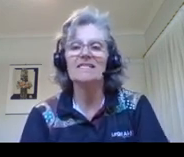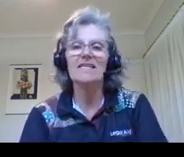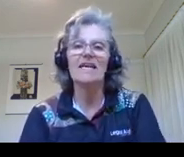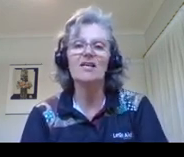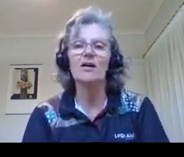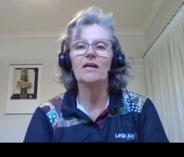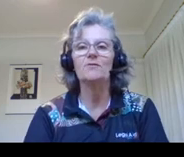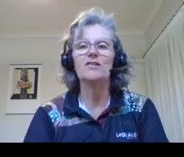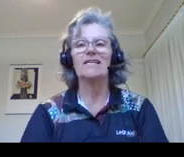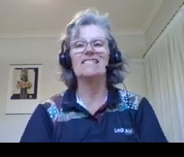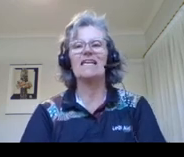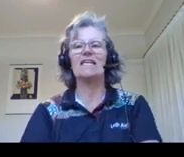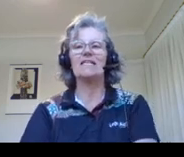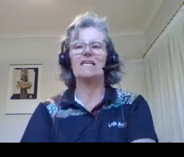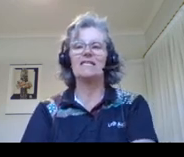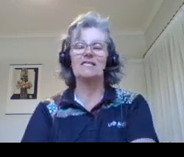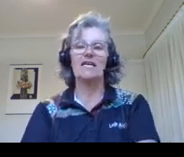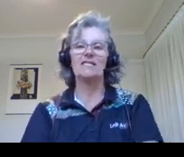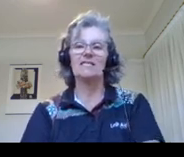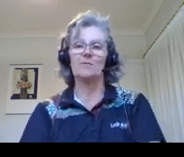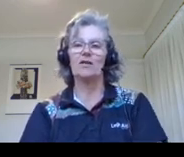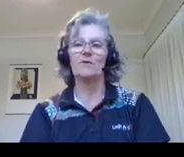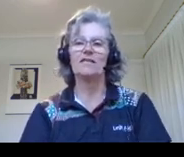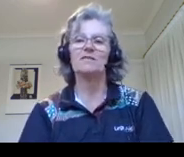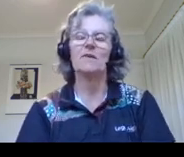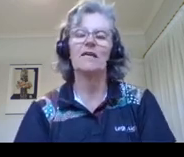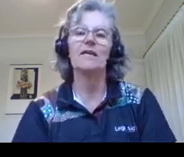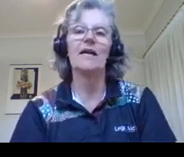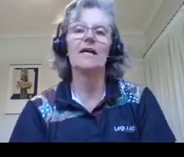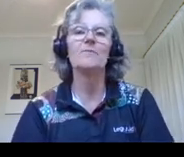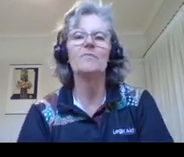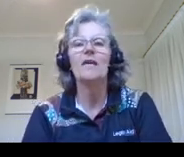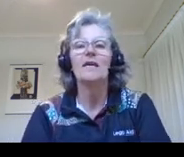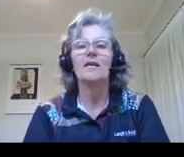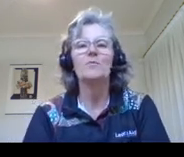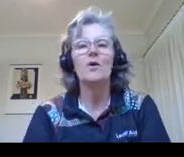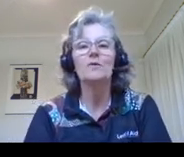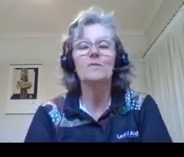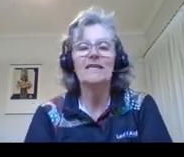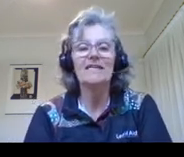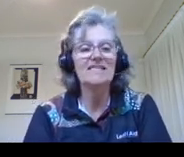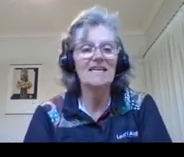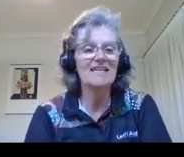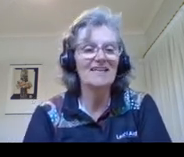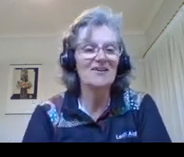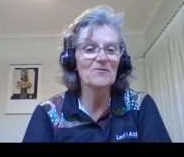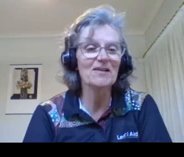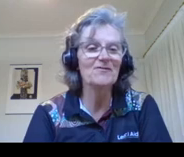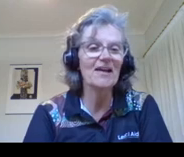and I originally said it is and someone corrected me it probably is one of our